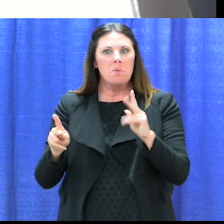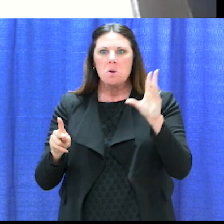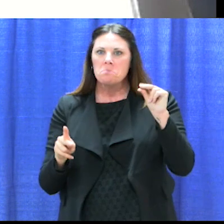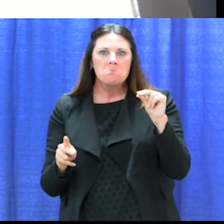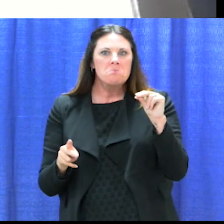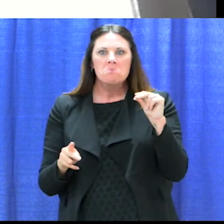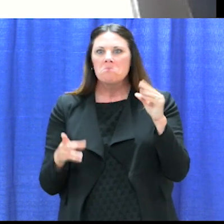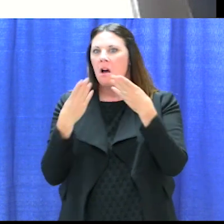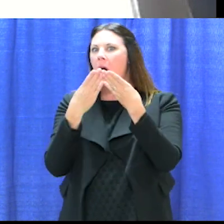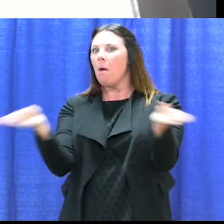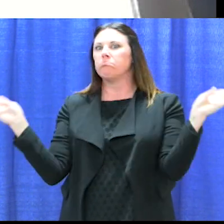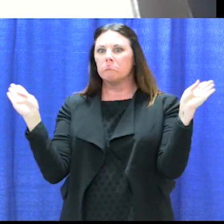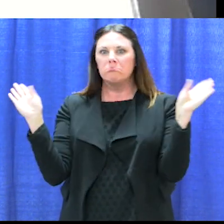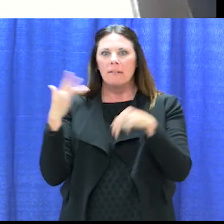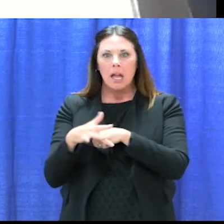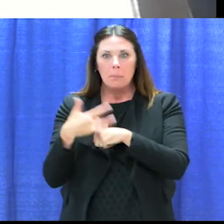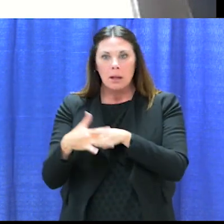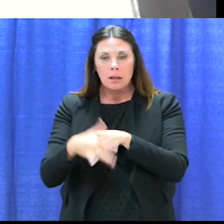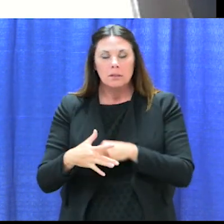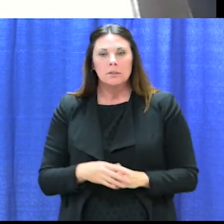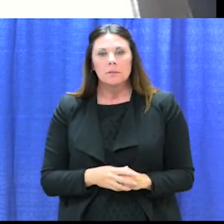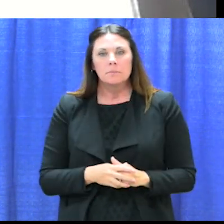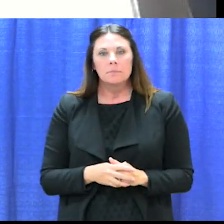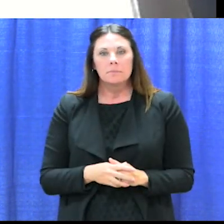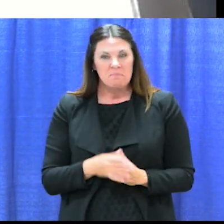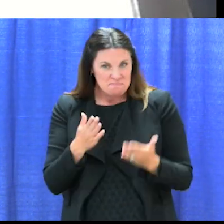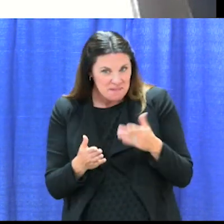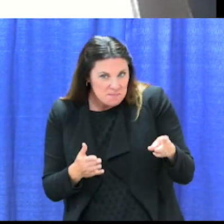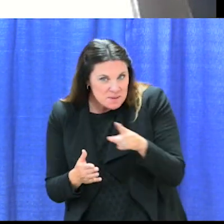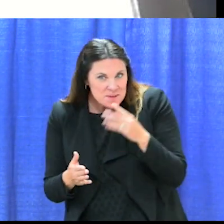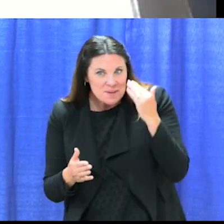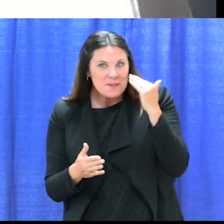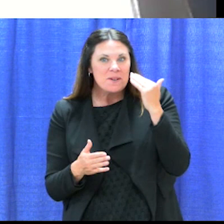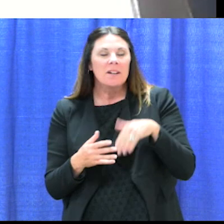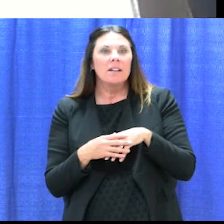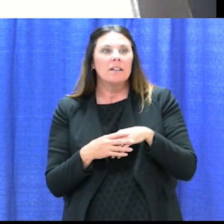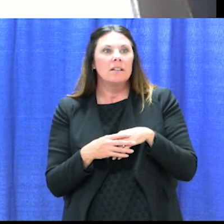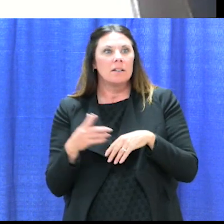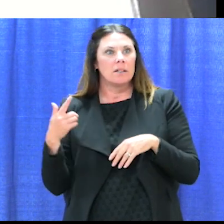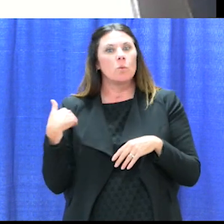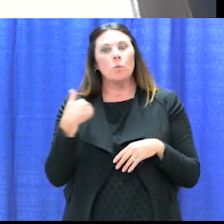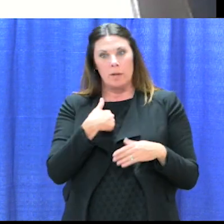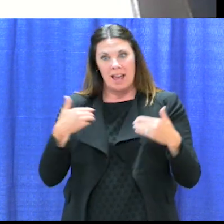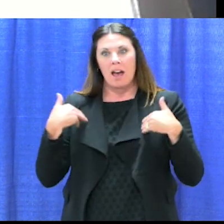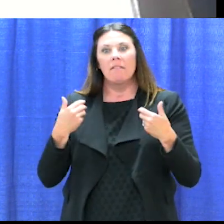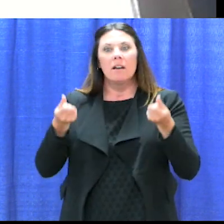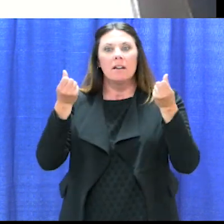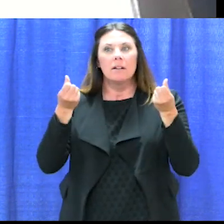And then as some folks may be aware we do run in several markets including California